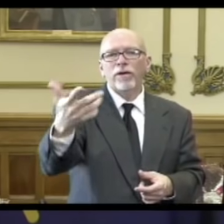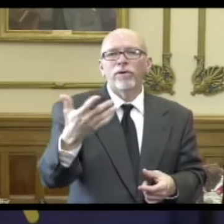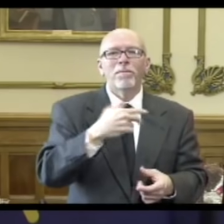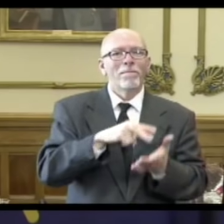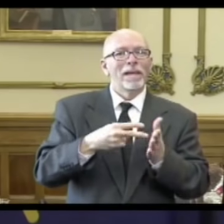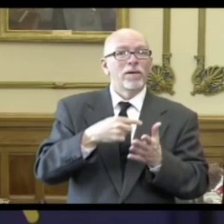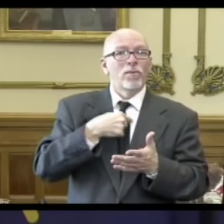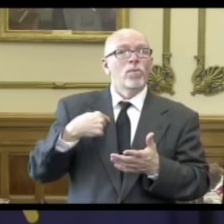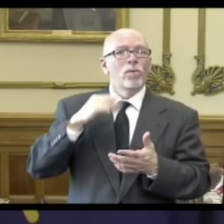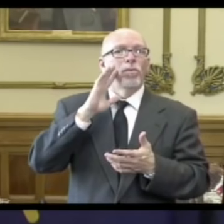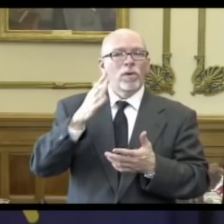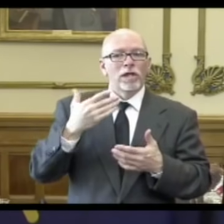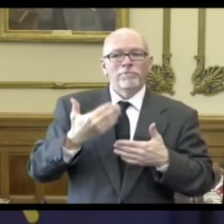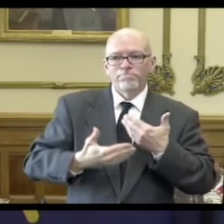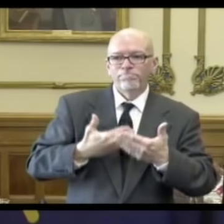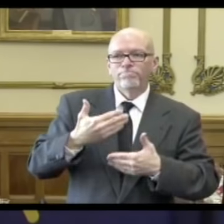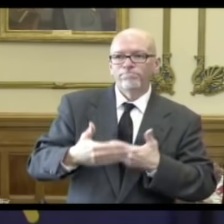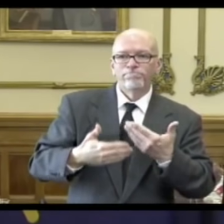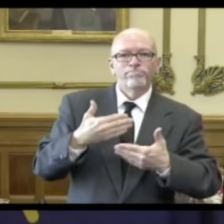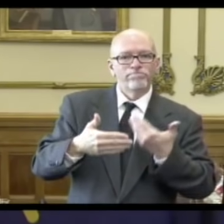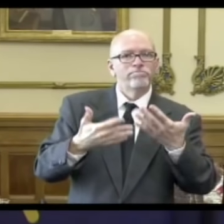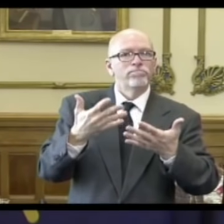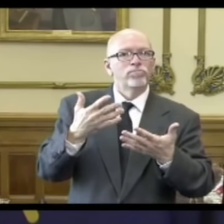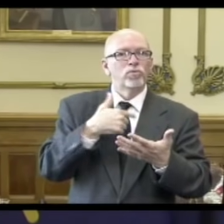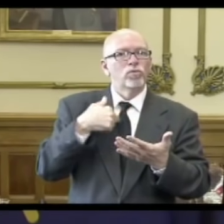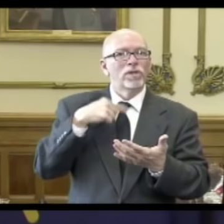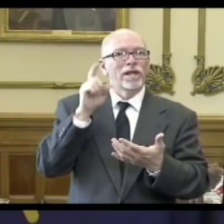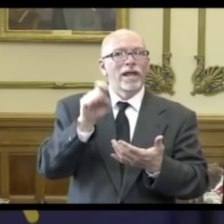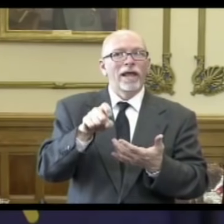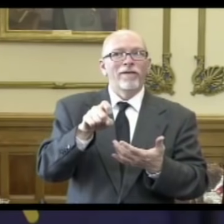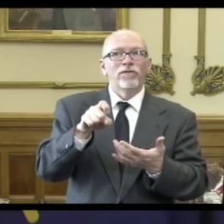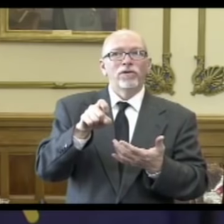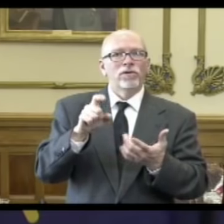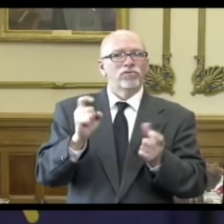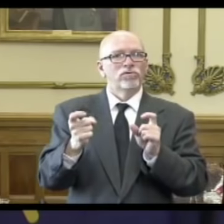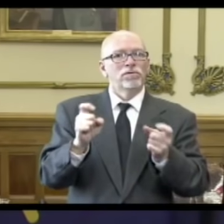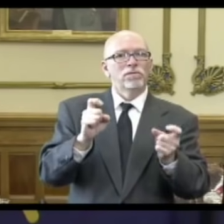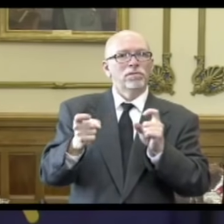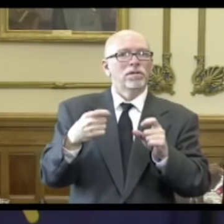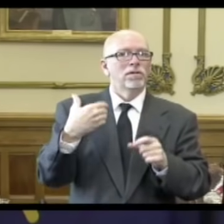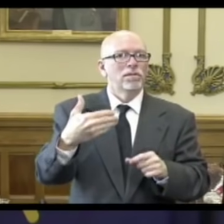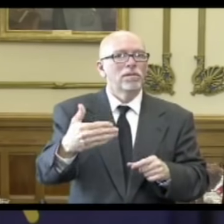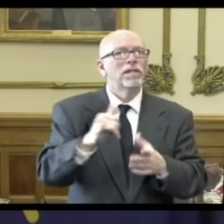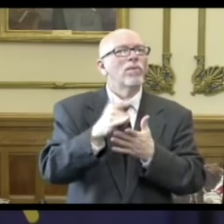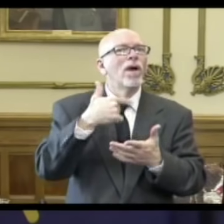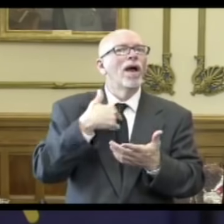IS GOING TO TAPER OFF. BUT WE KNOW IT'S GOING TO BE A WHILE AND SO WE KNOW WE'RE GOING TO